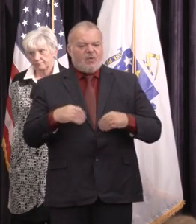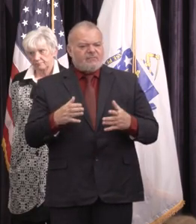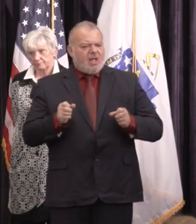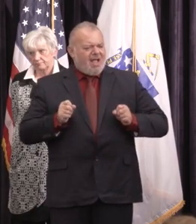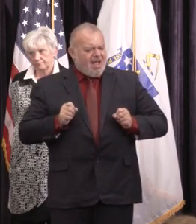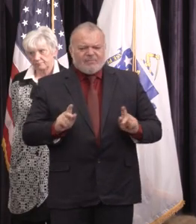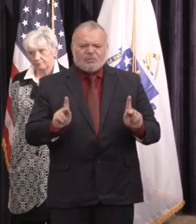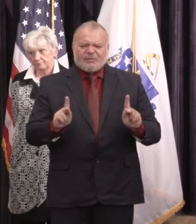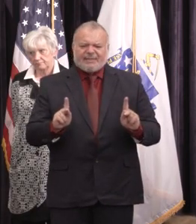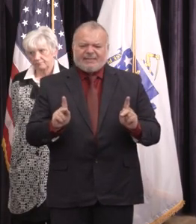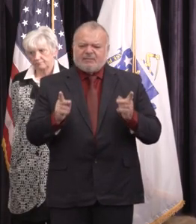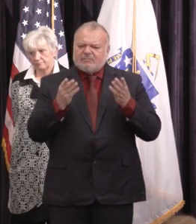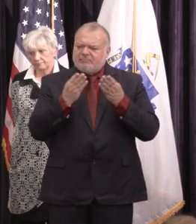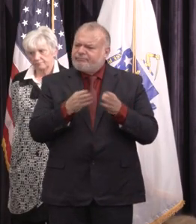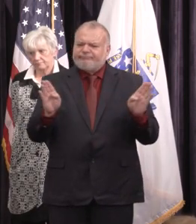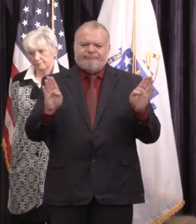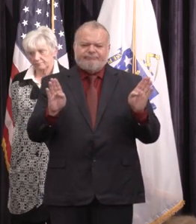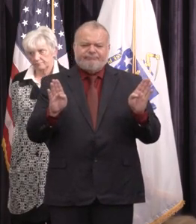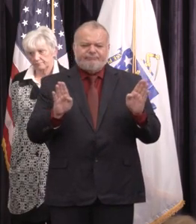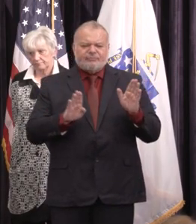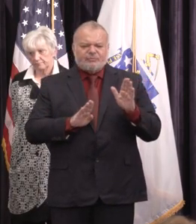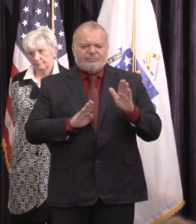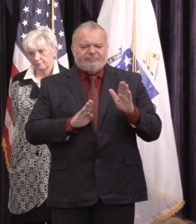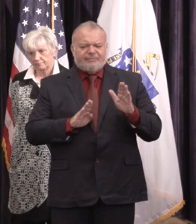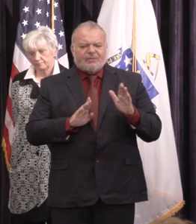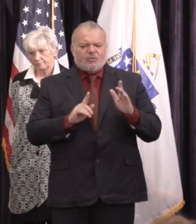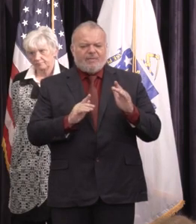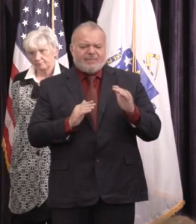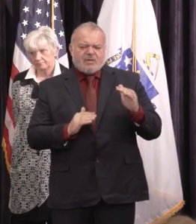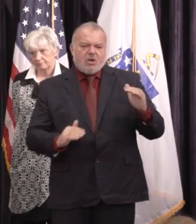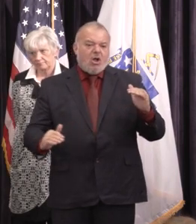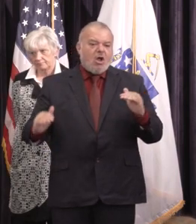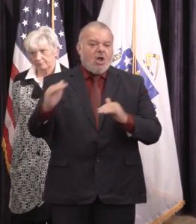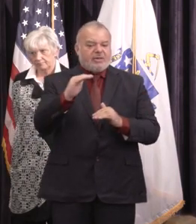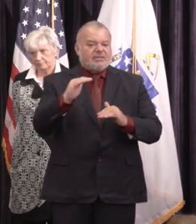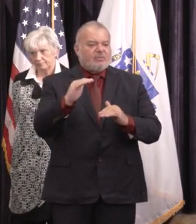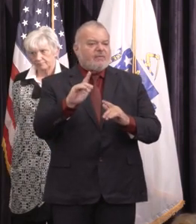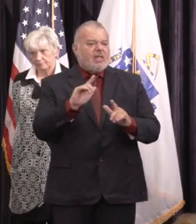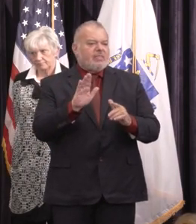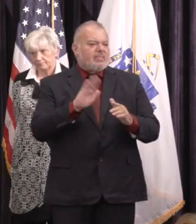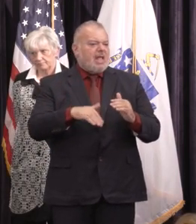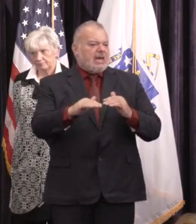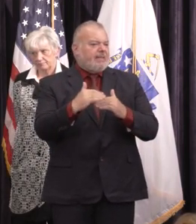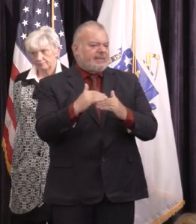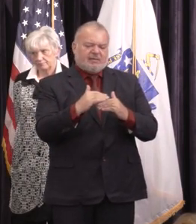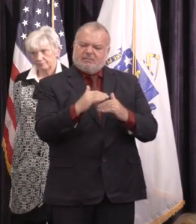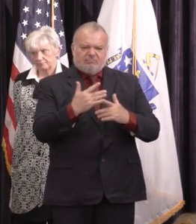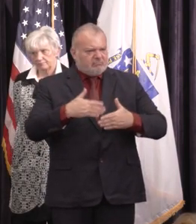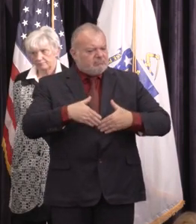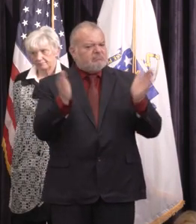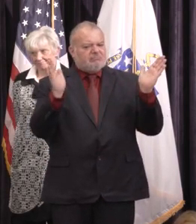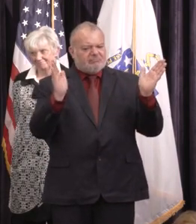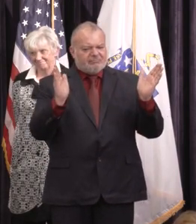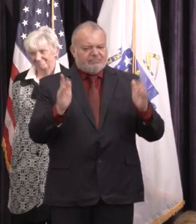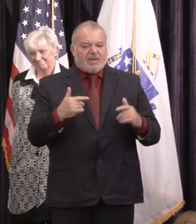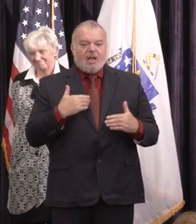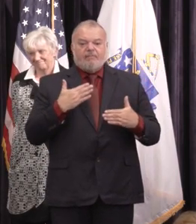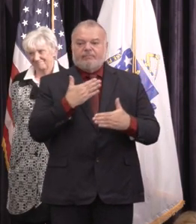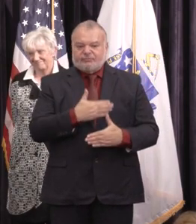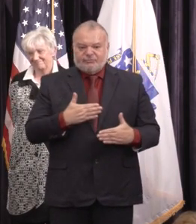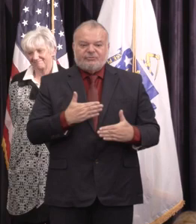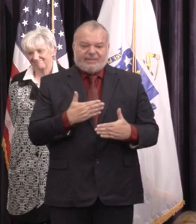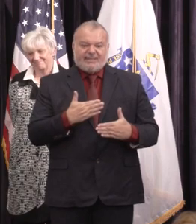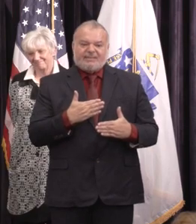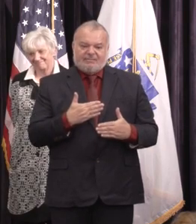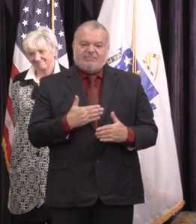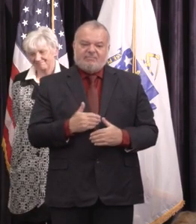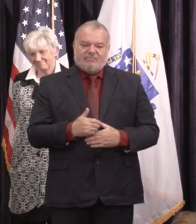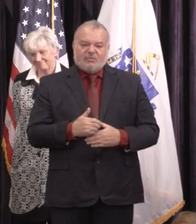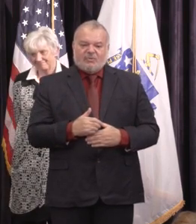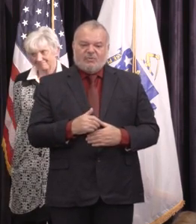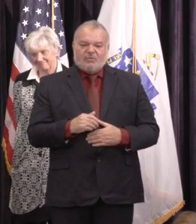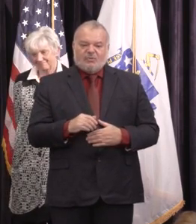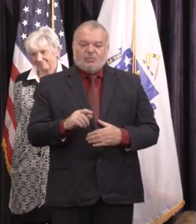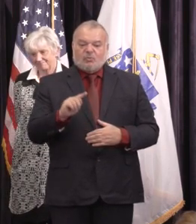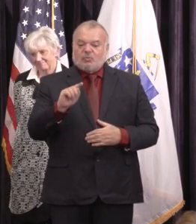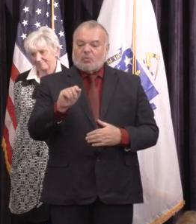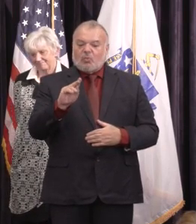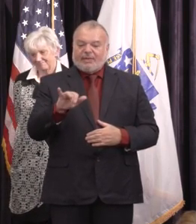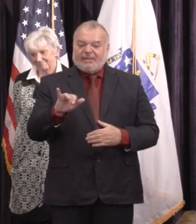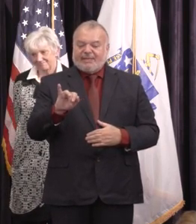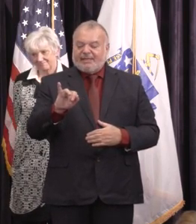to thrive beyond limits. We appreciate having a kindred spirit in Tony Wolf and MassAbility for